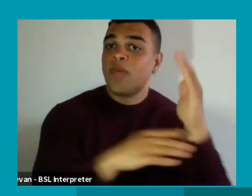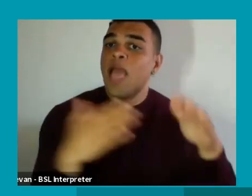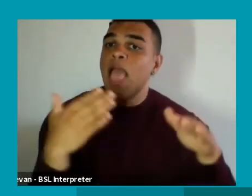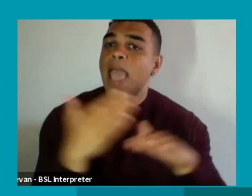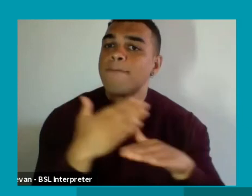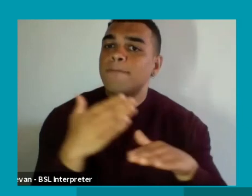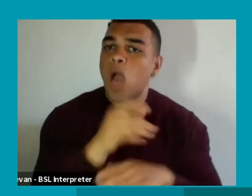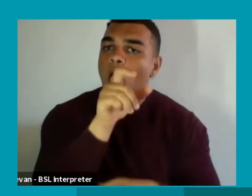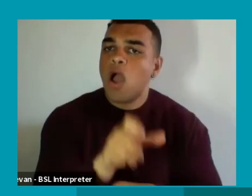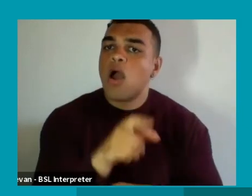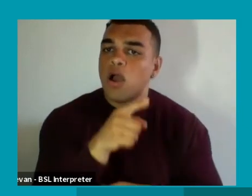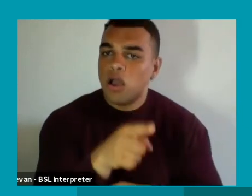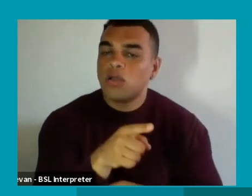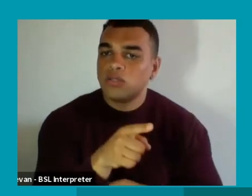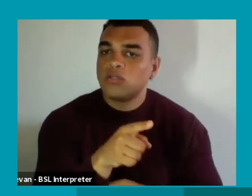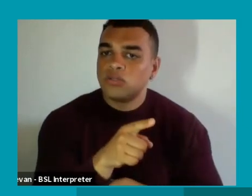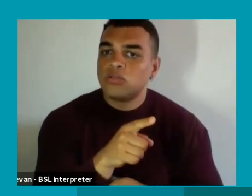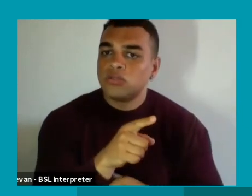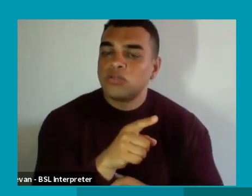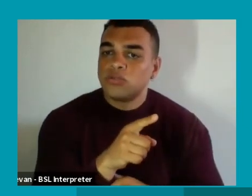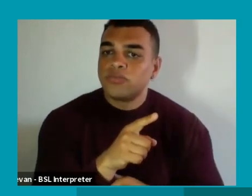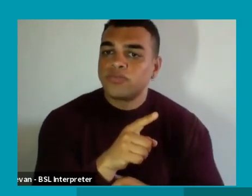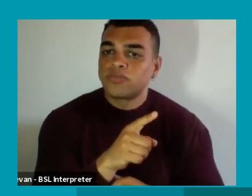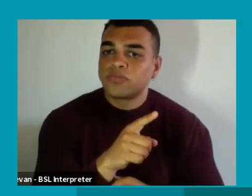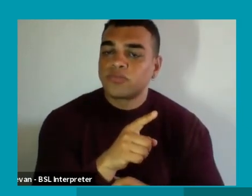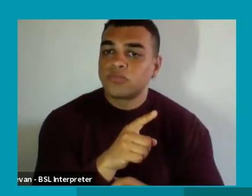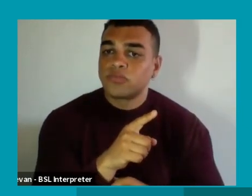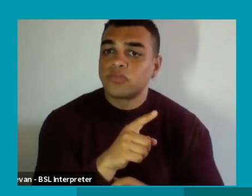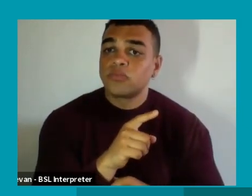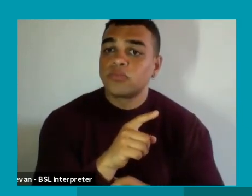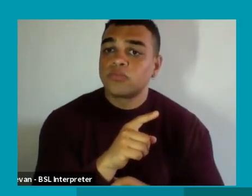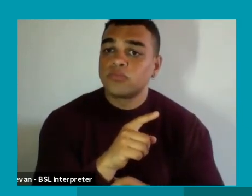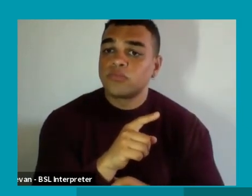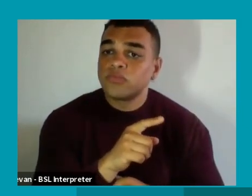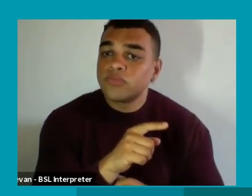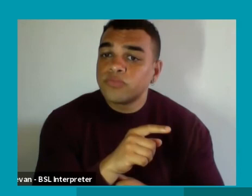recruiting and retaining disabled candidates and they maybe aren't as experienced in doing that.